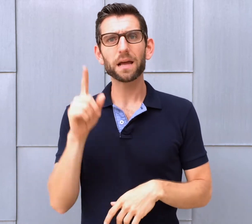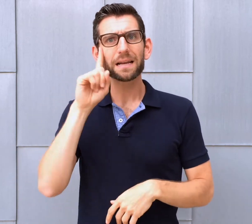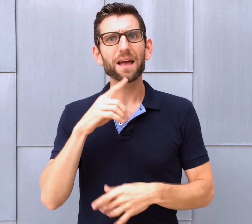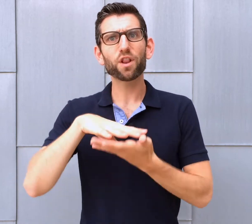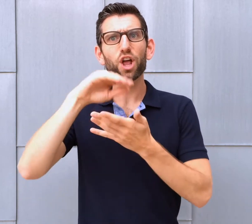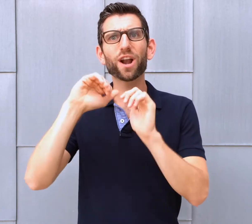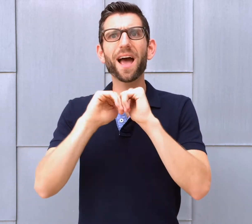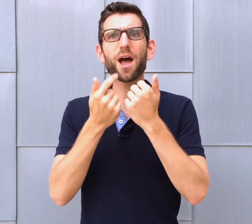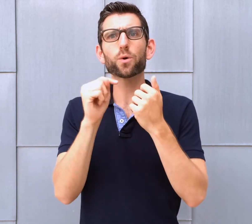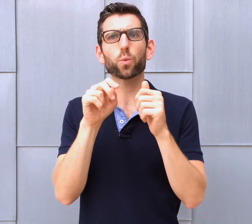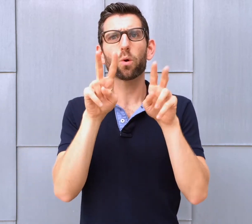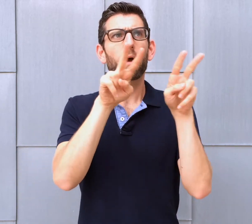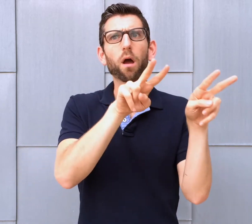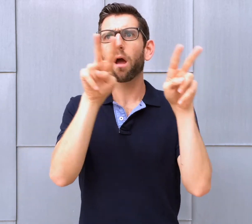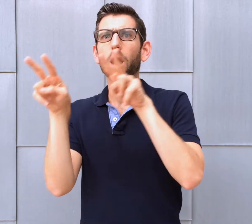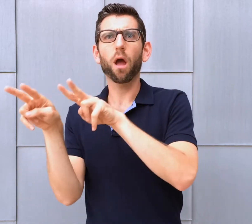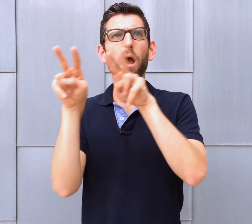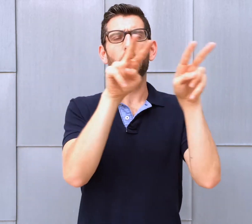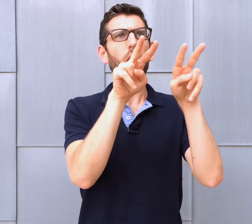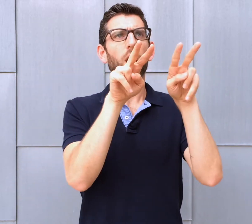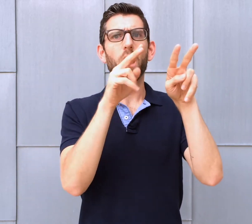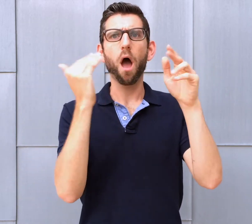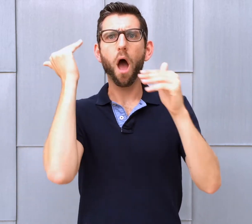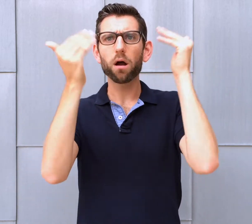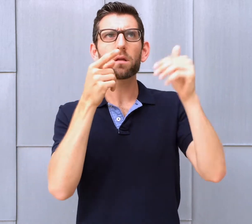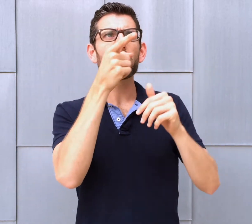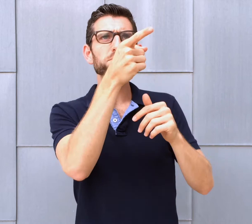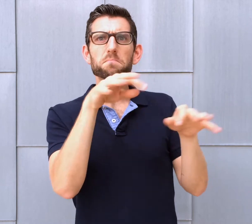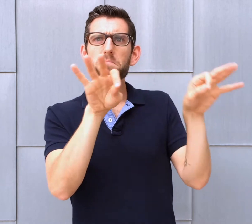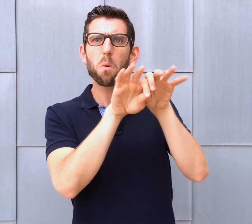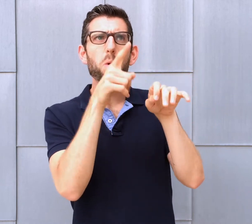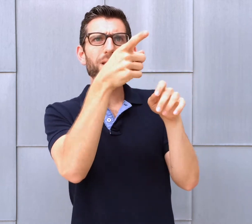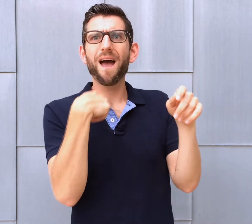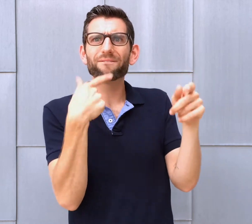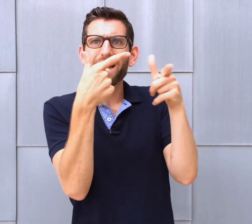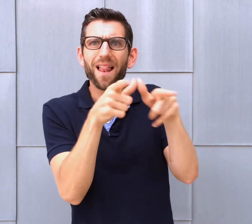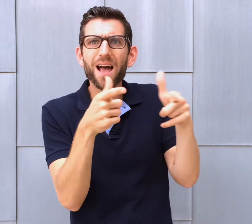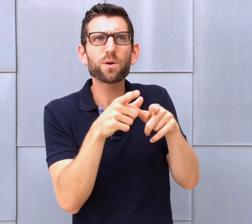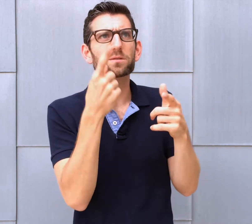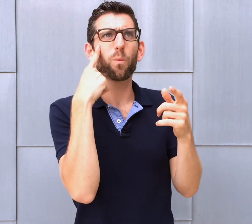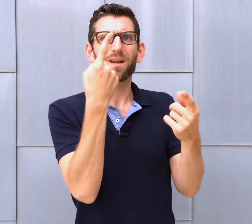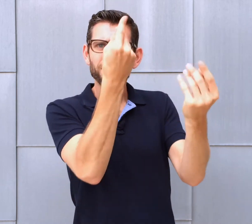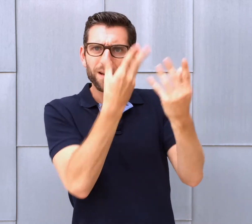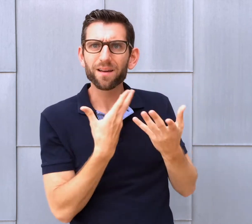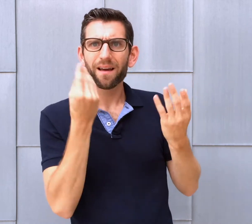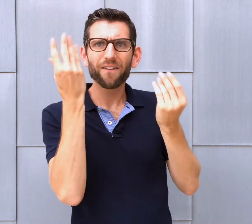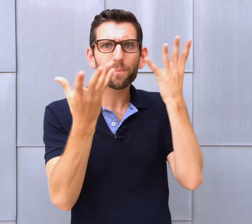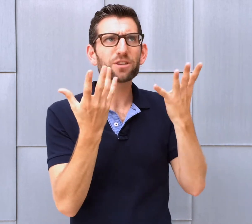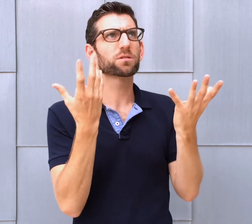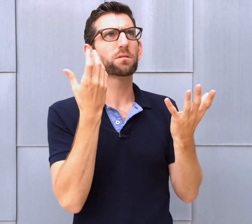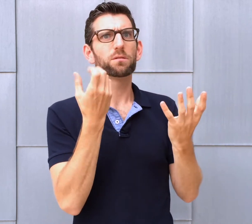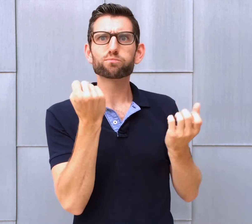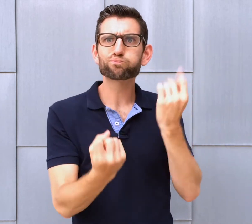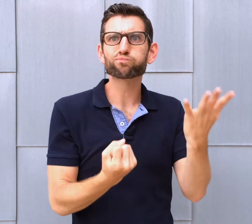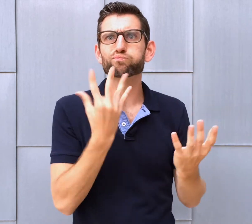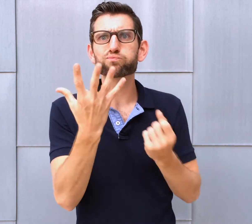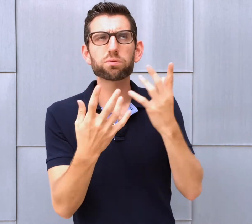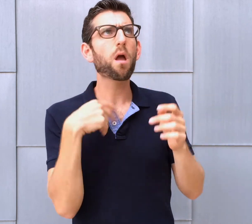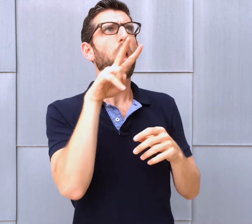Deaf babies learn how to look at what's important in the world like adults, and they look at adults to get language and information